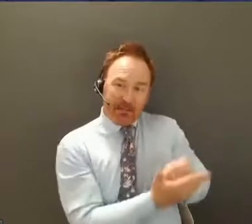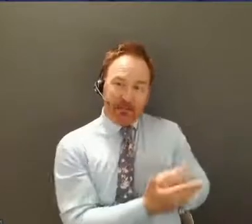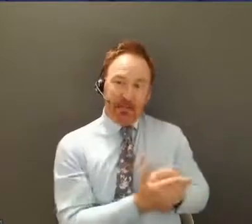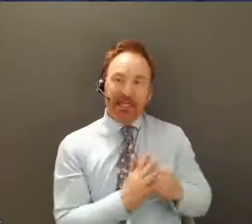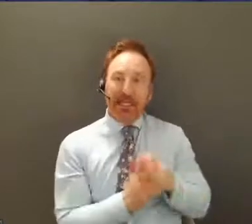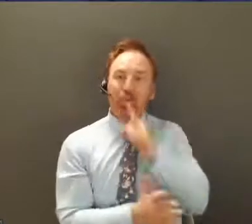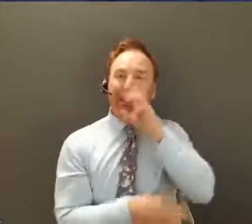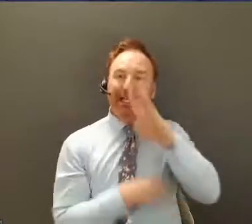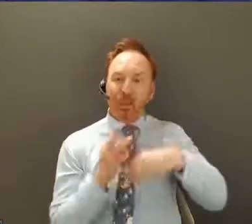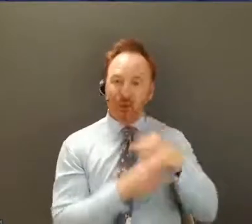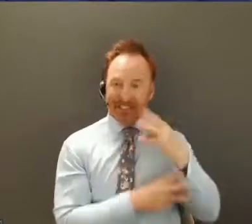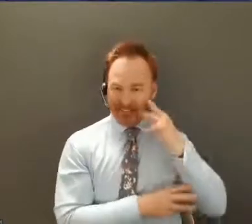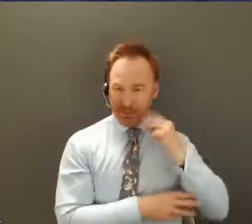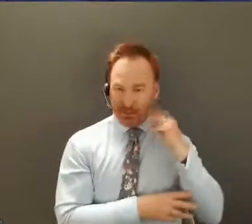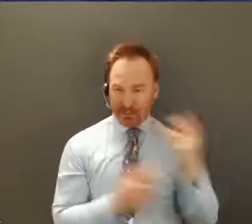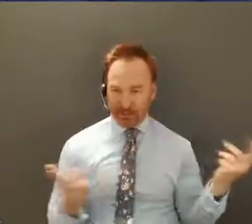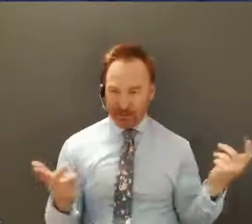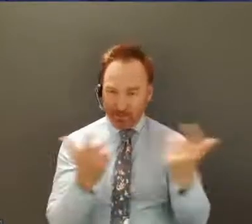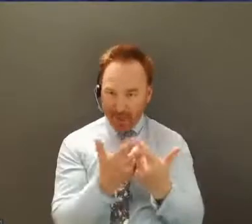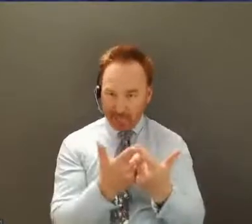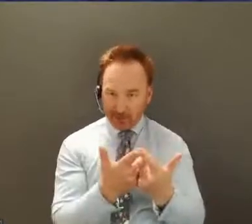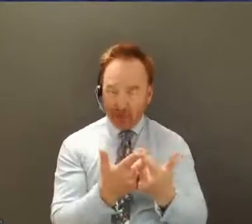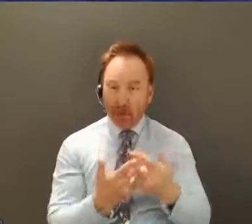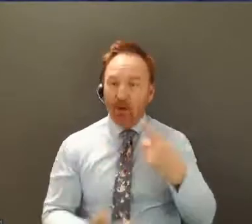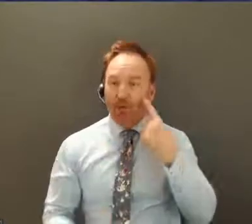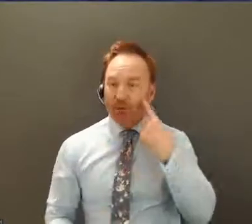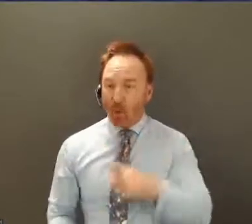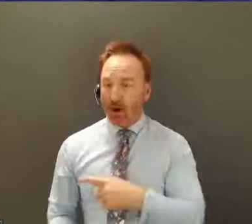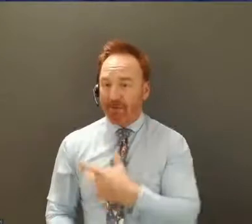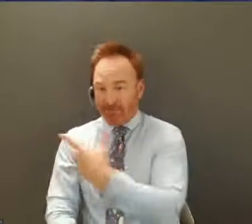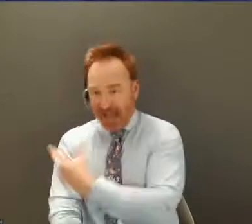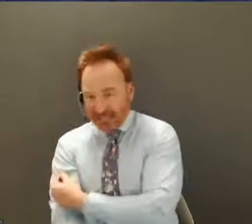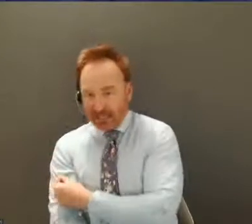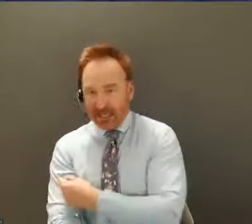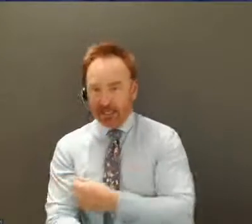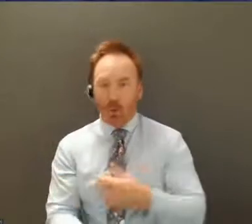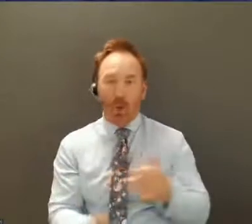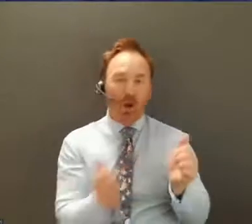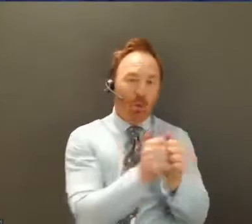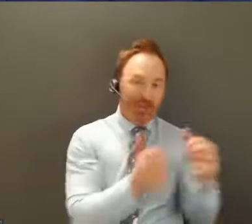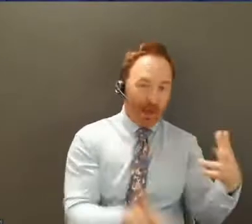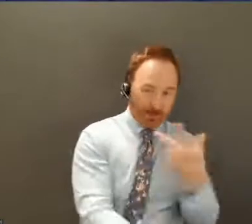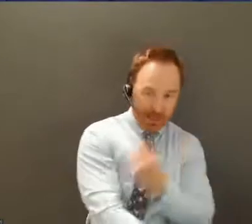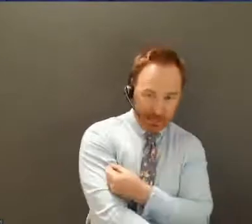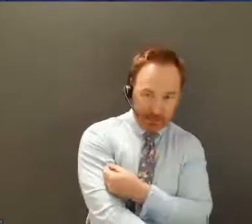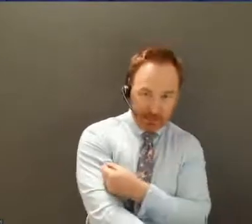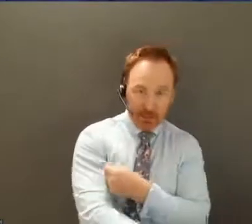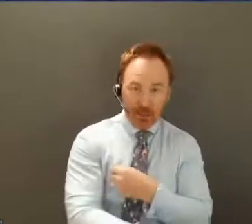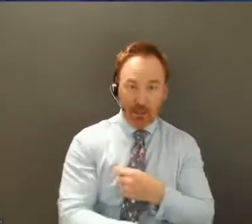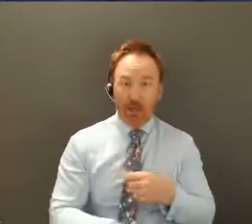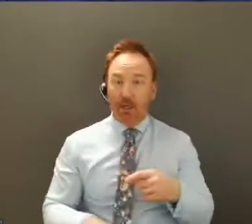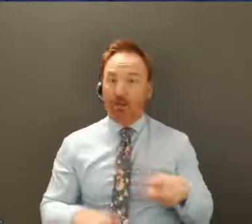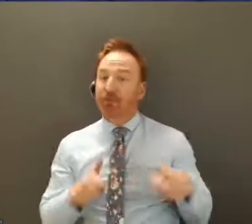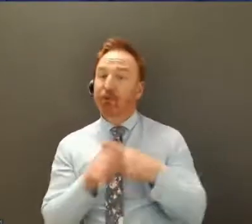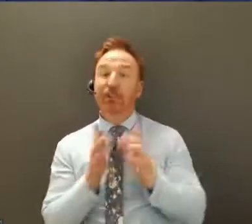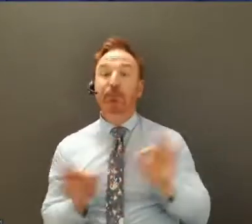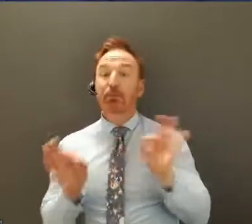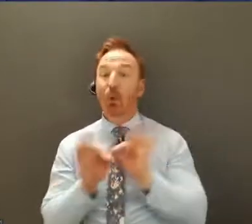And we have 103 active cases in Yukon at present, with at the